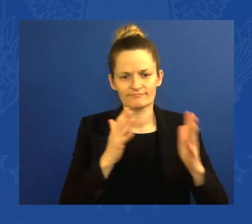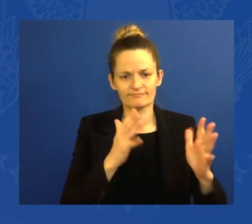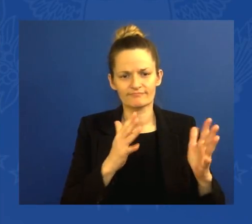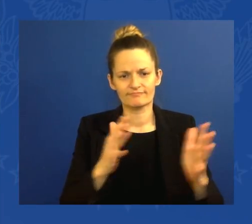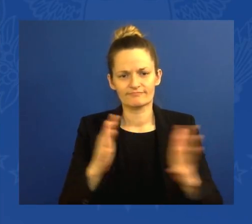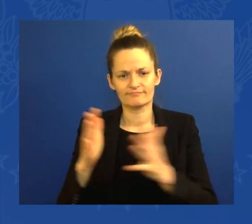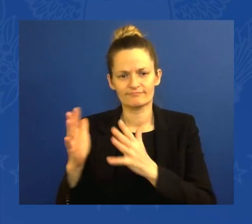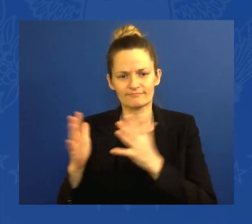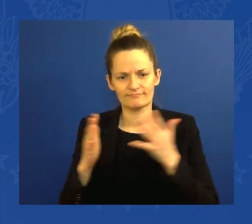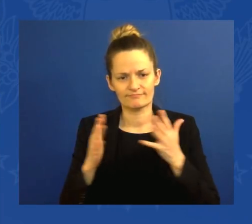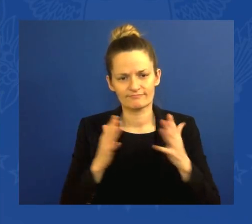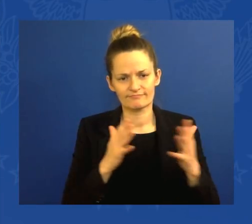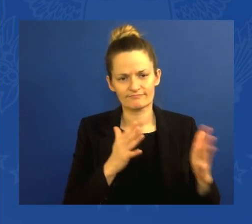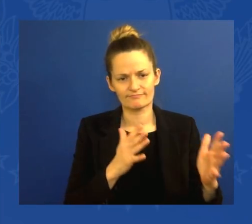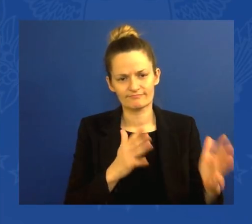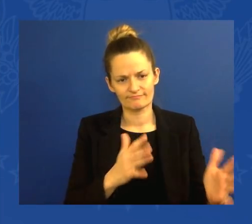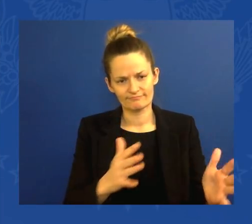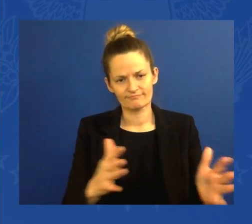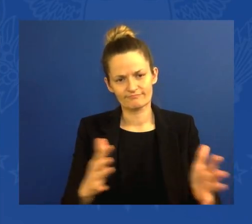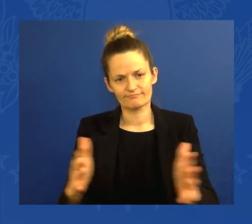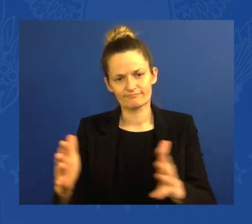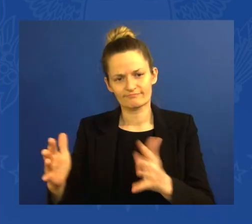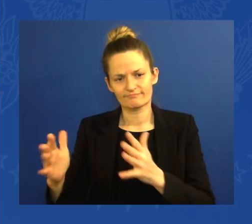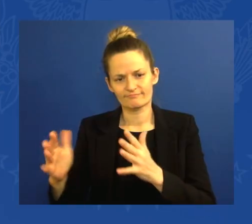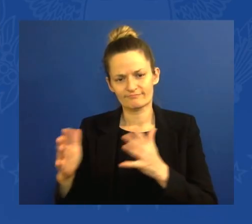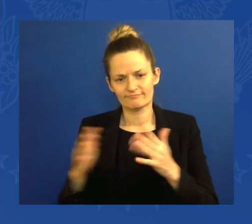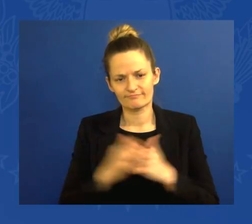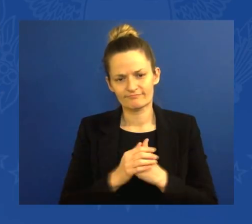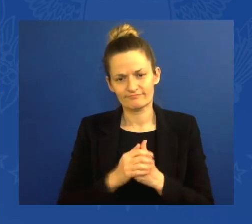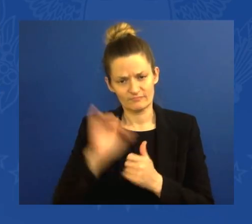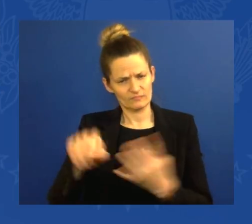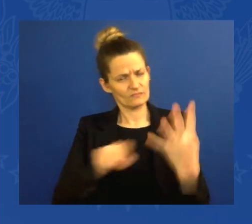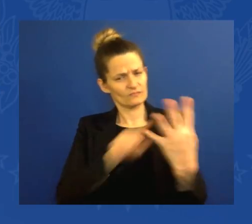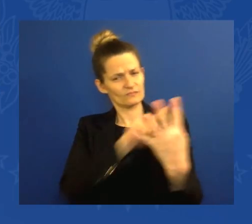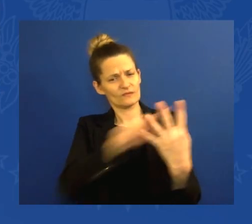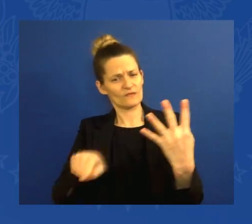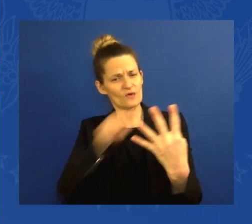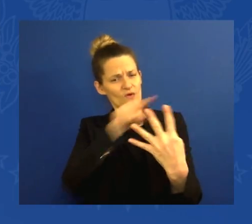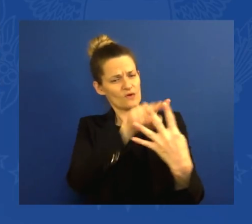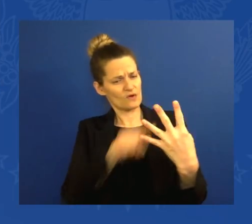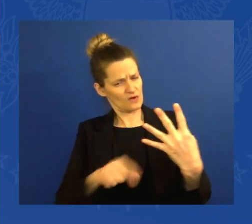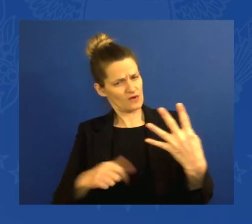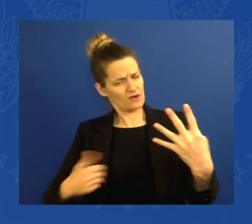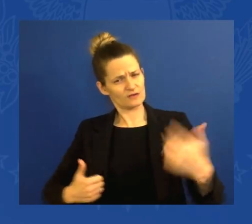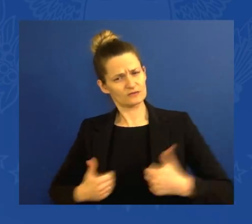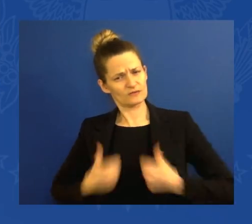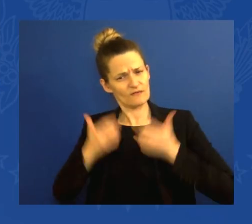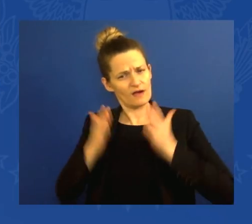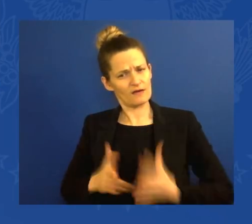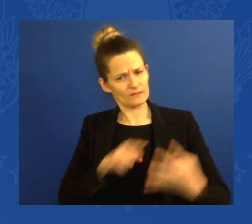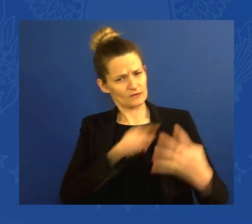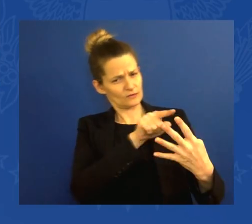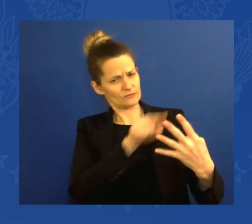You're the survivors who led to this historic reform, and thank you, thank you, thank you.